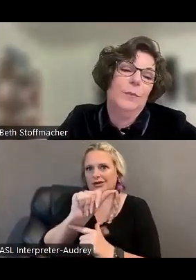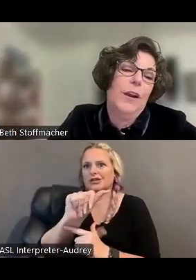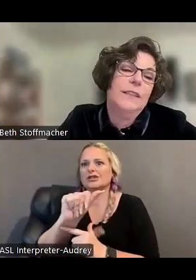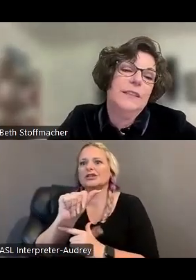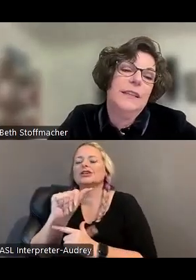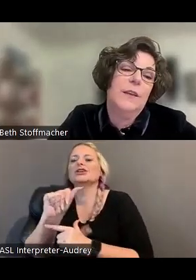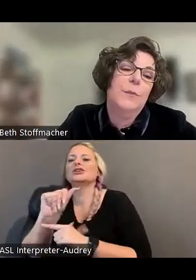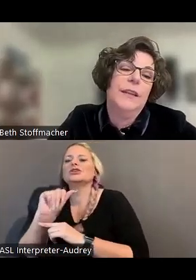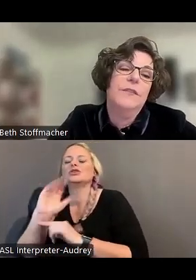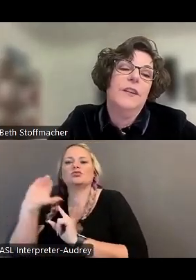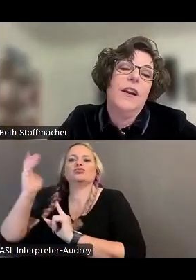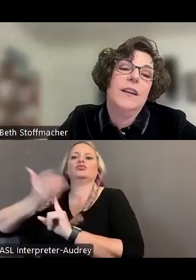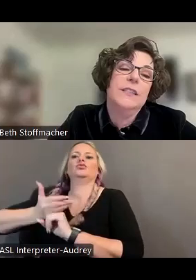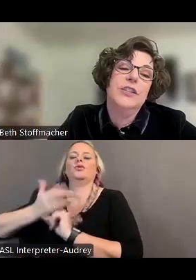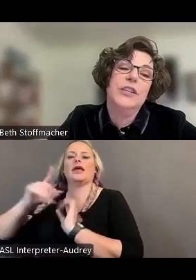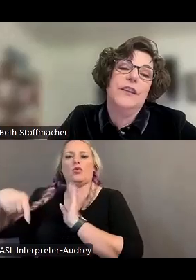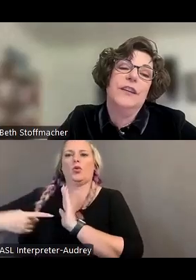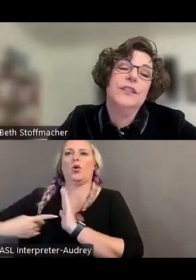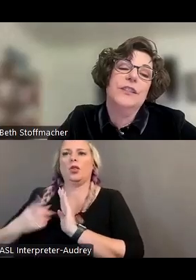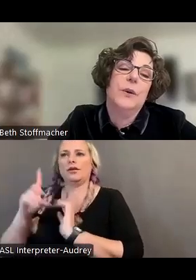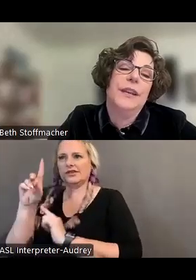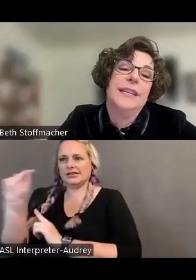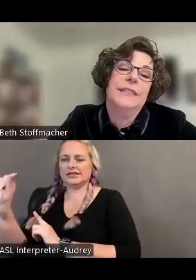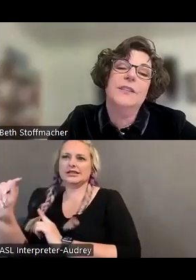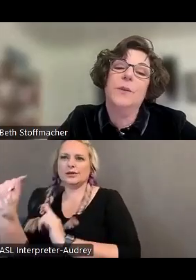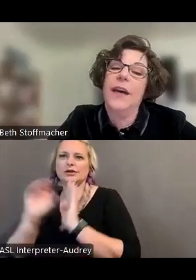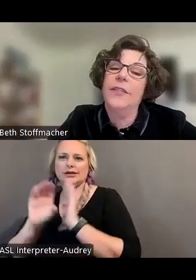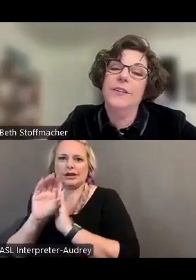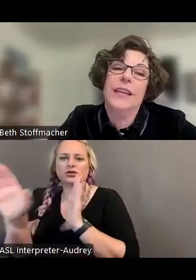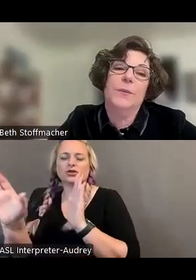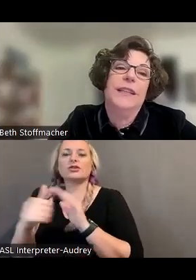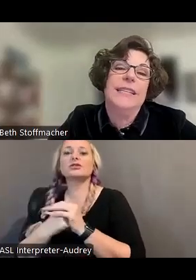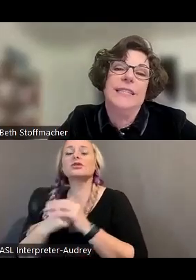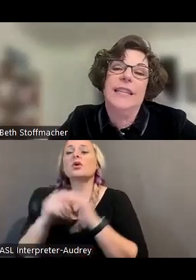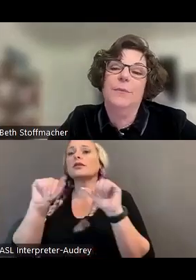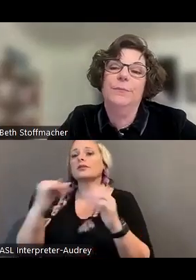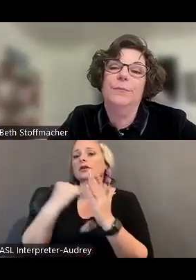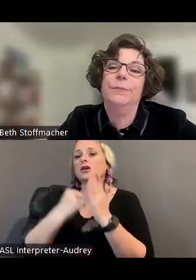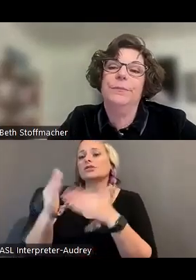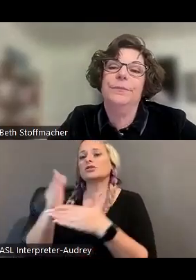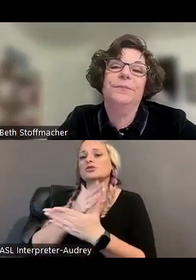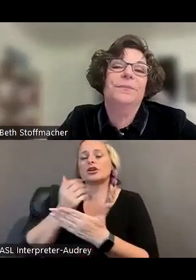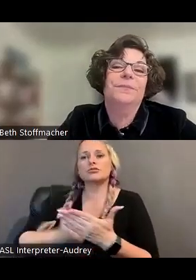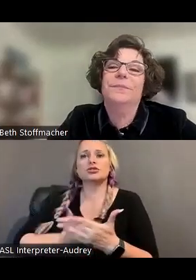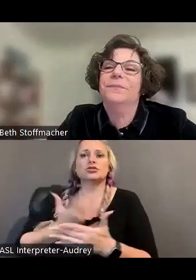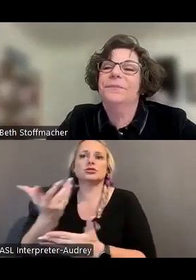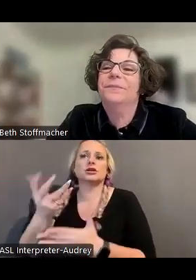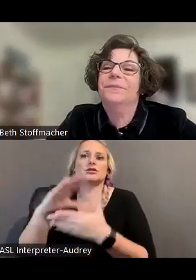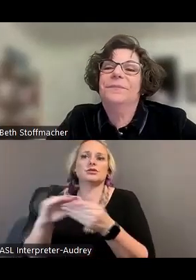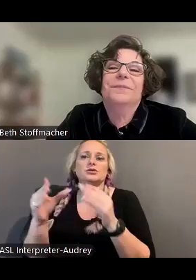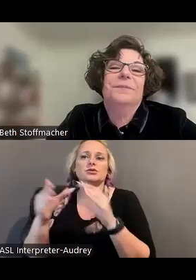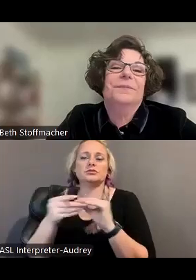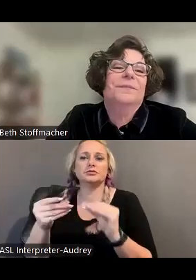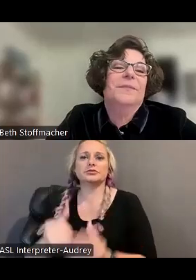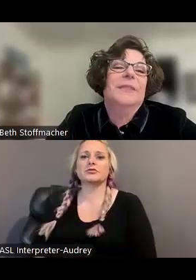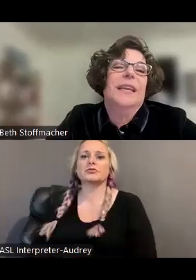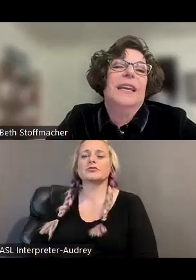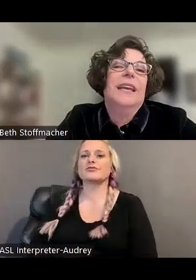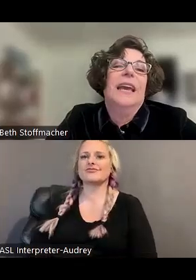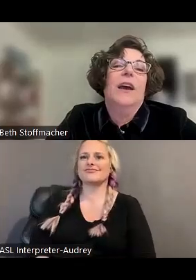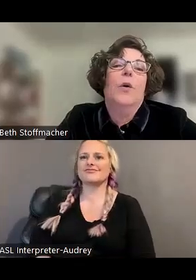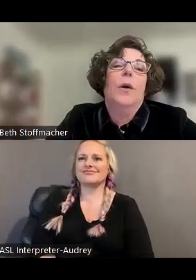parts. The ability for artists to share their stories so others can relate to them.